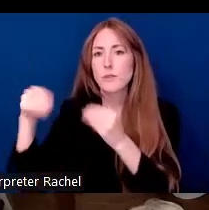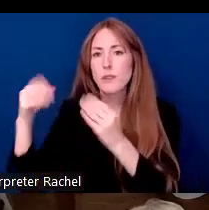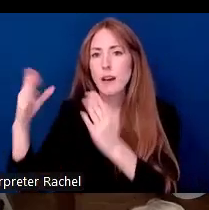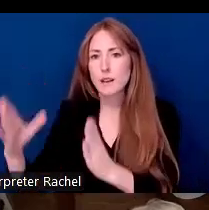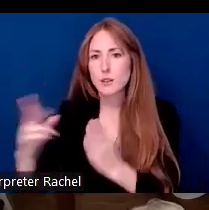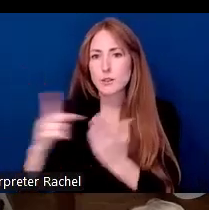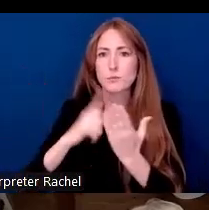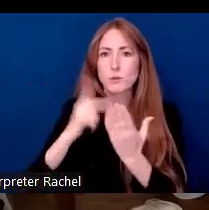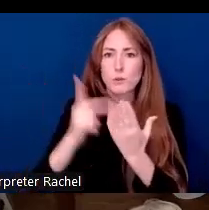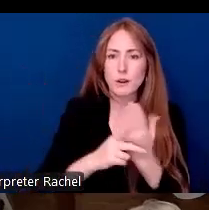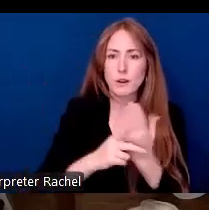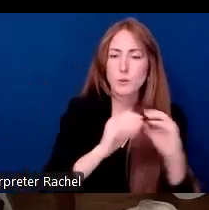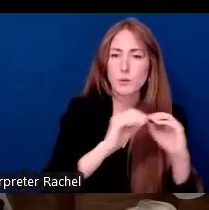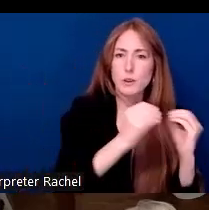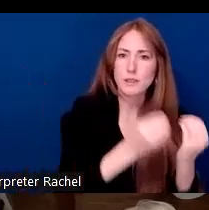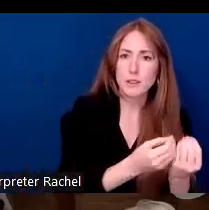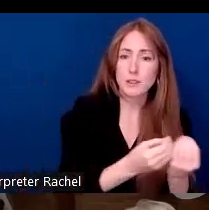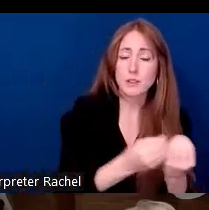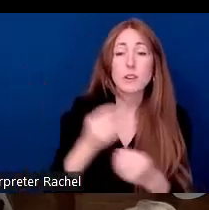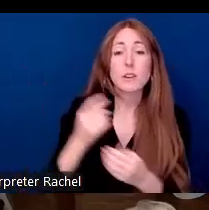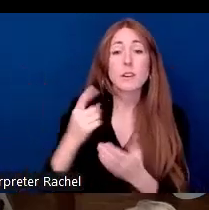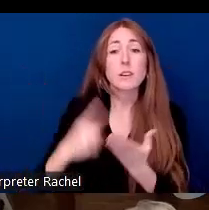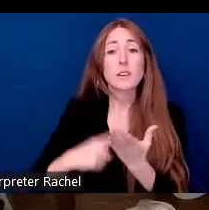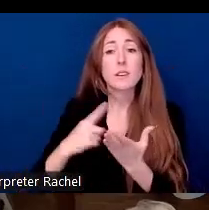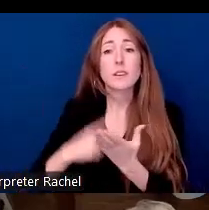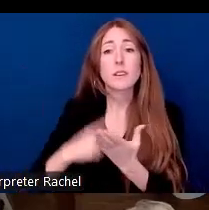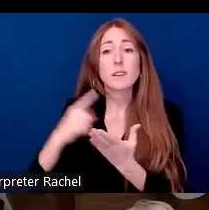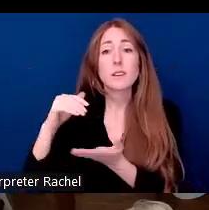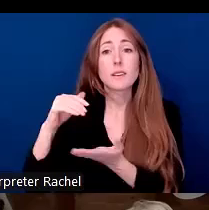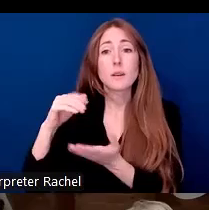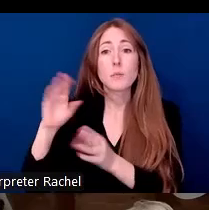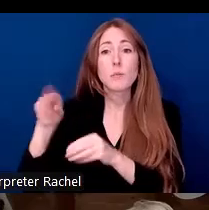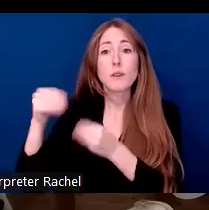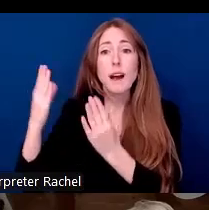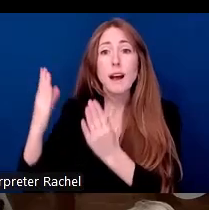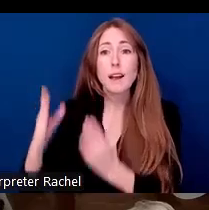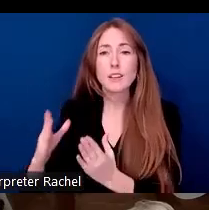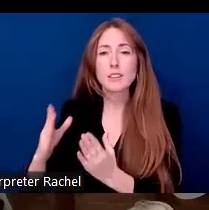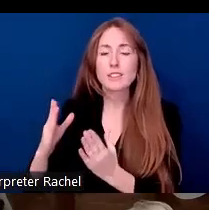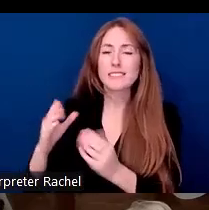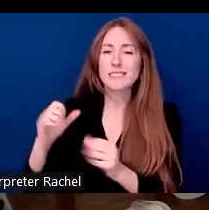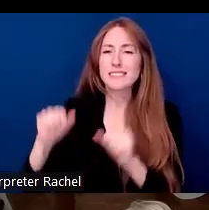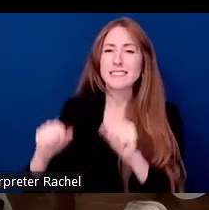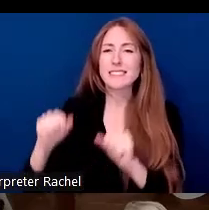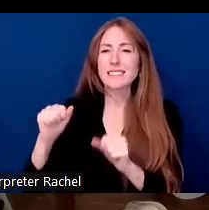providers were also reluctant to offer parents a virtual option to connect, as they preferred to